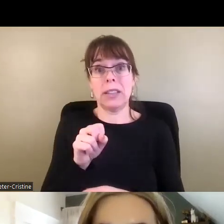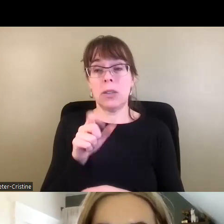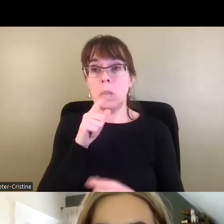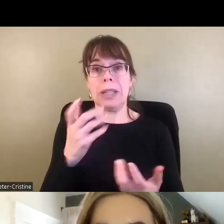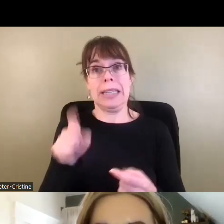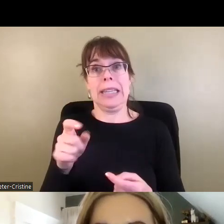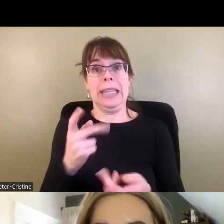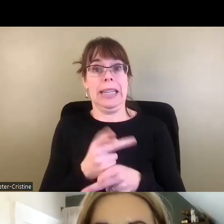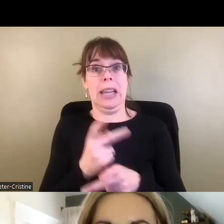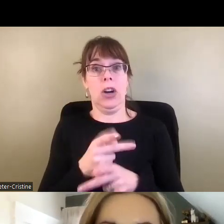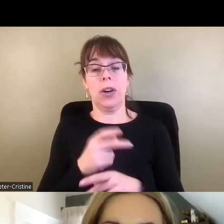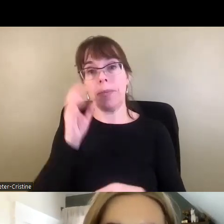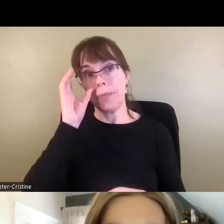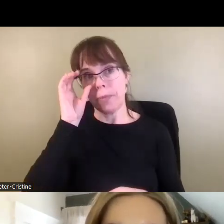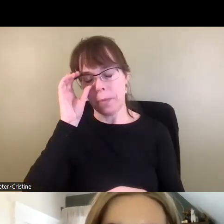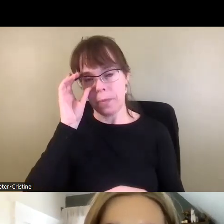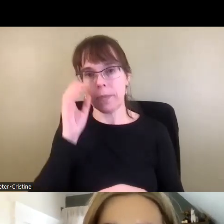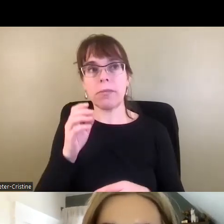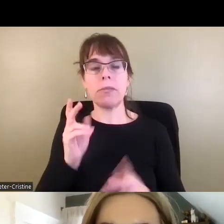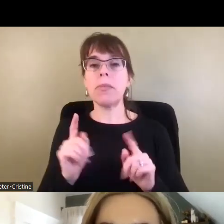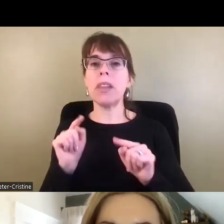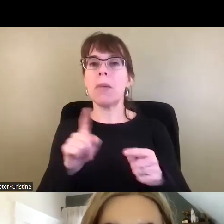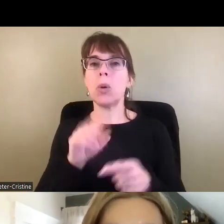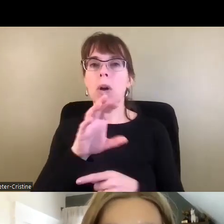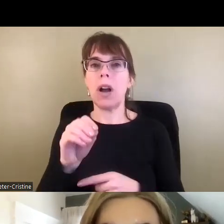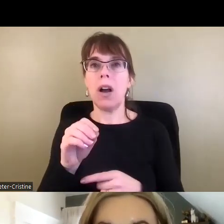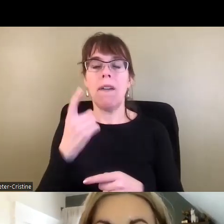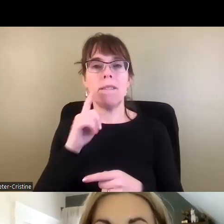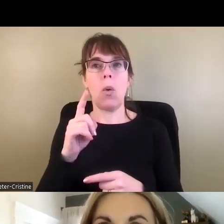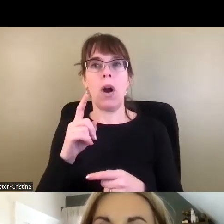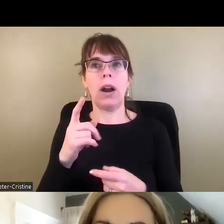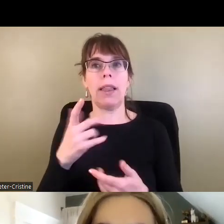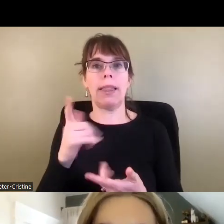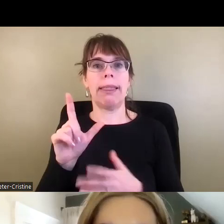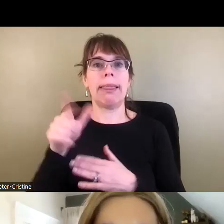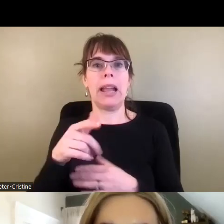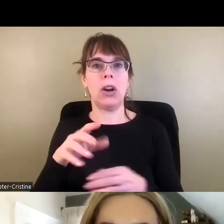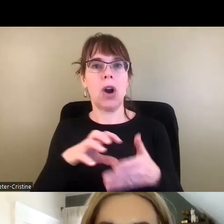care. Folks often come to Colorado to seek later abortion care- Colorado and New Mexico as well.